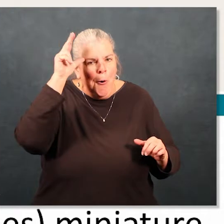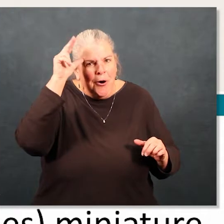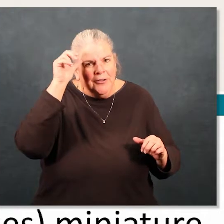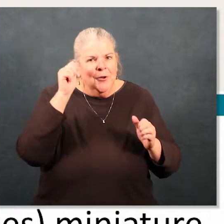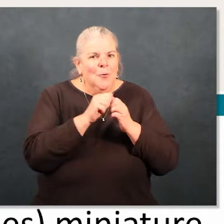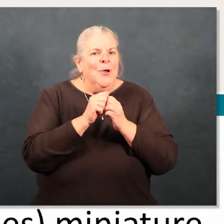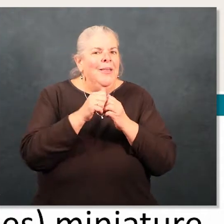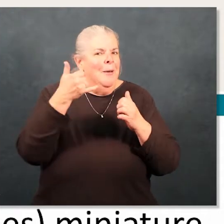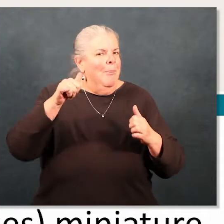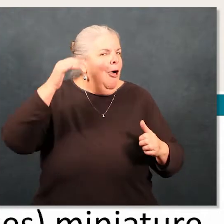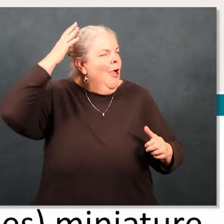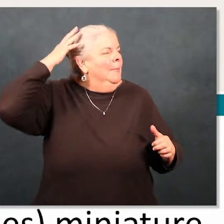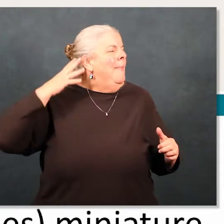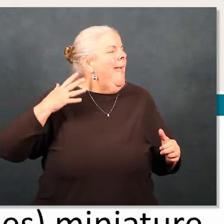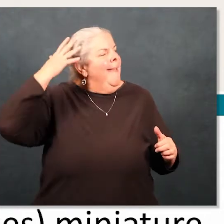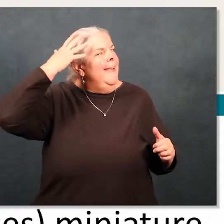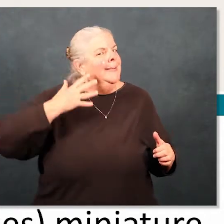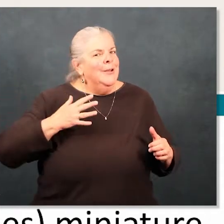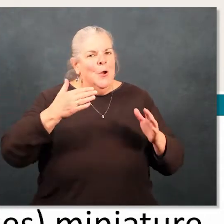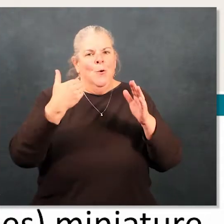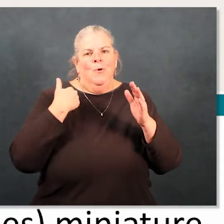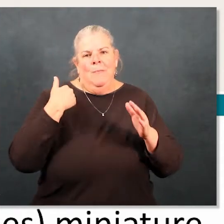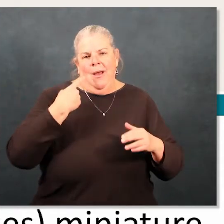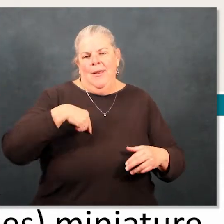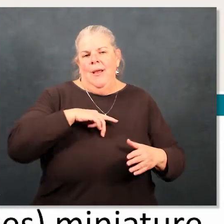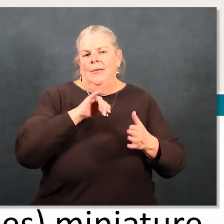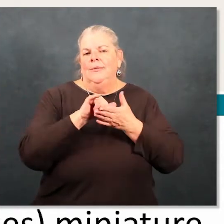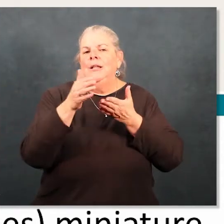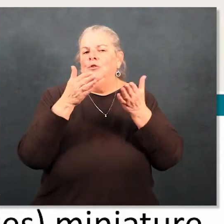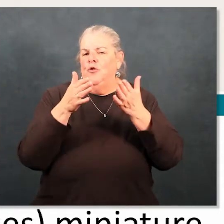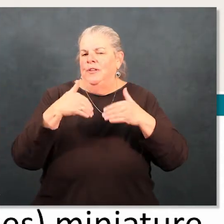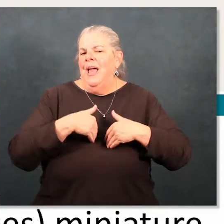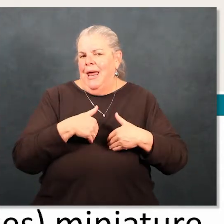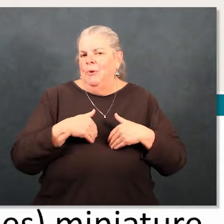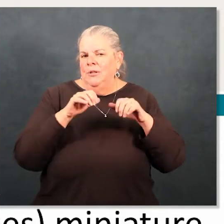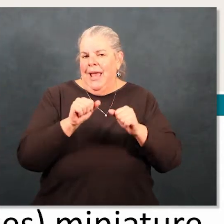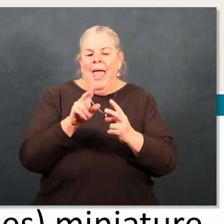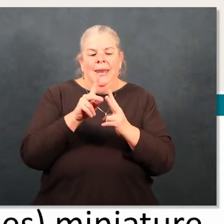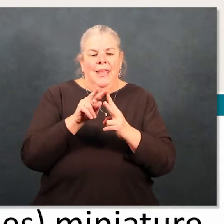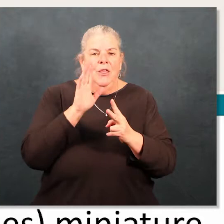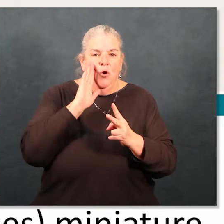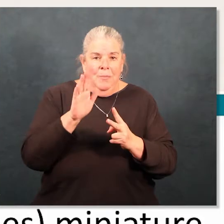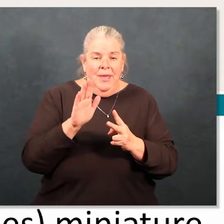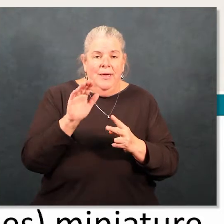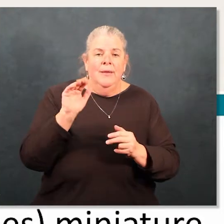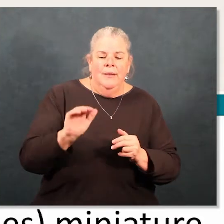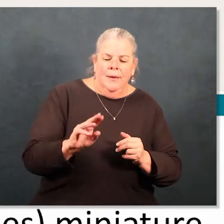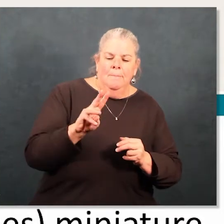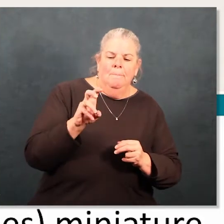that service animals, can either be a miniature horse or a dog.